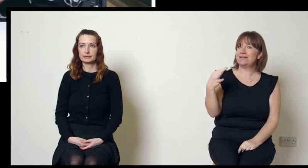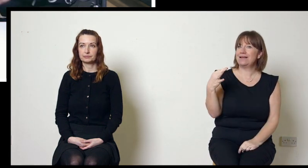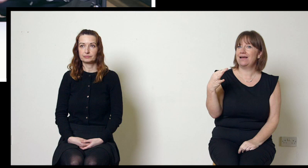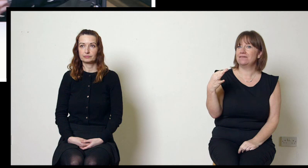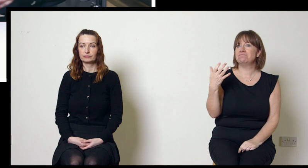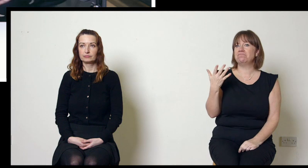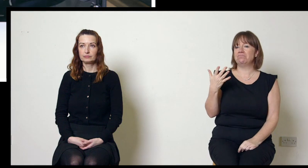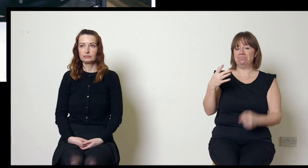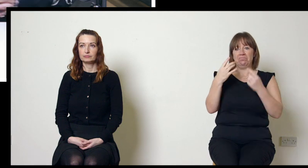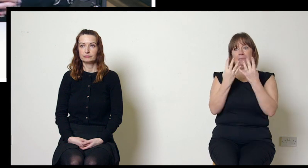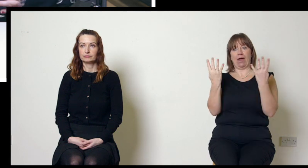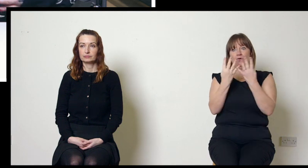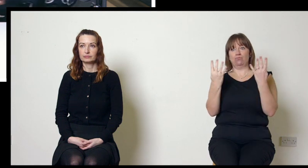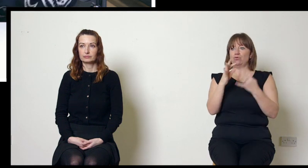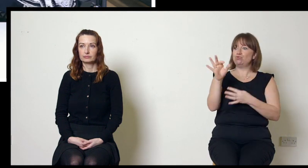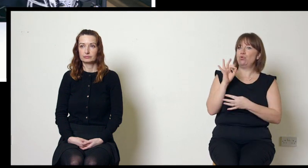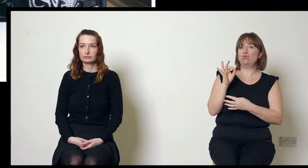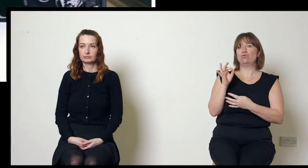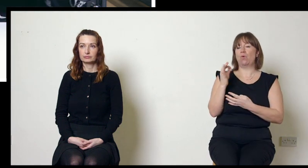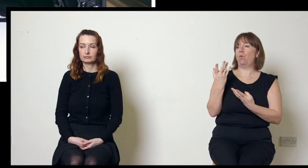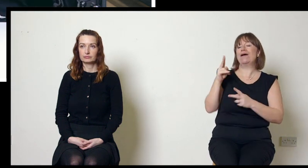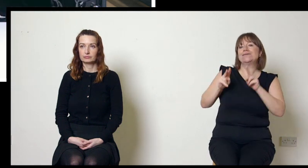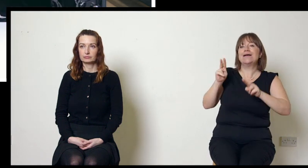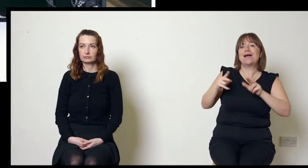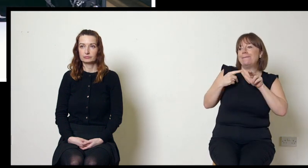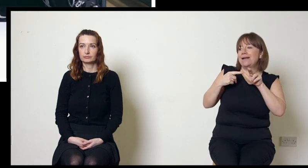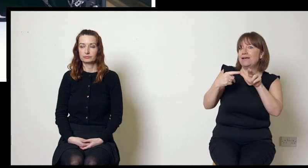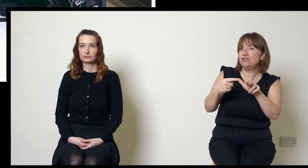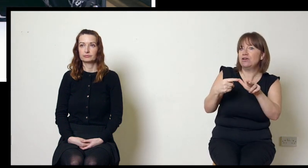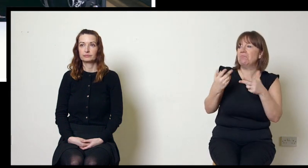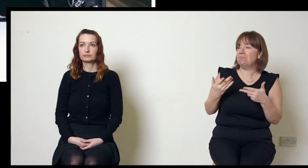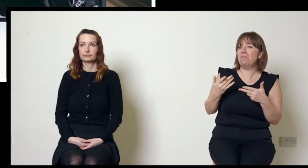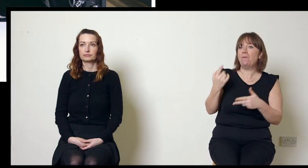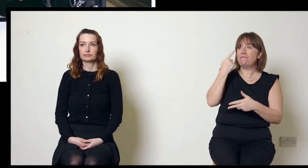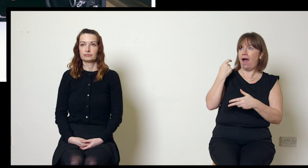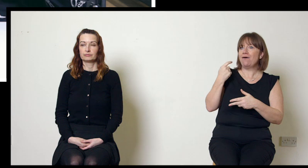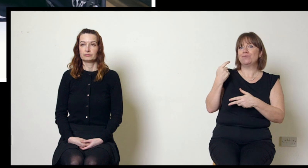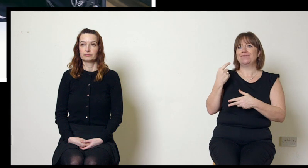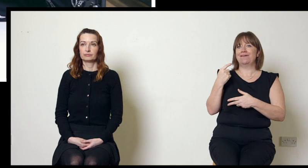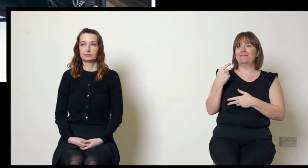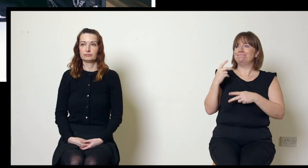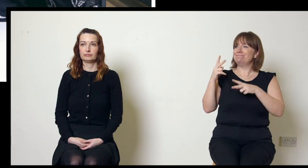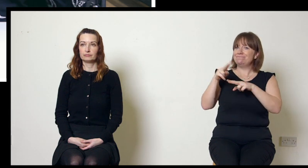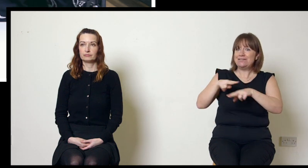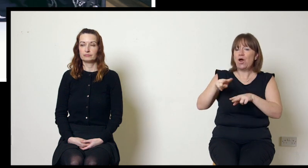they choose… they assess the applications and we found that actually video applications or audio applications, people